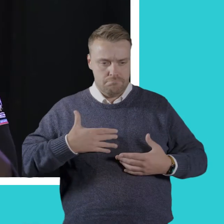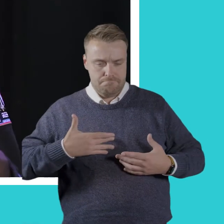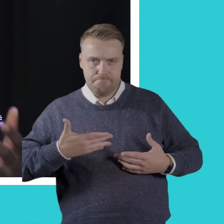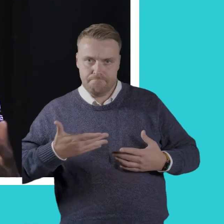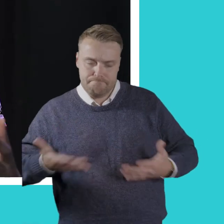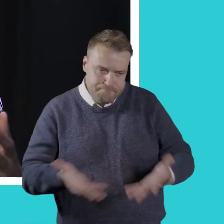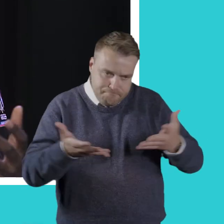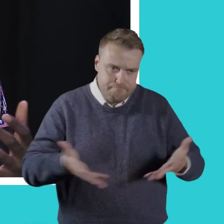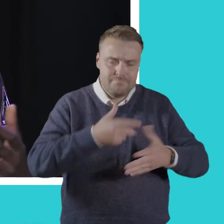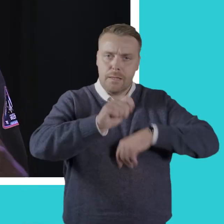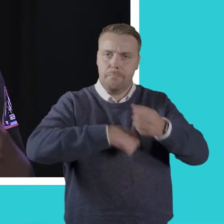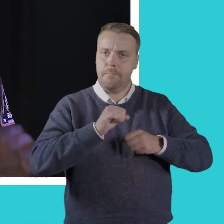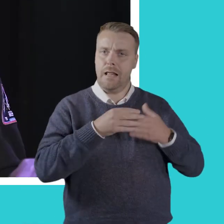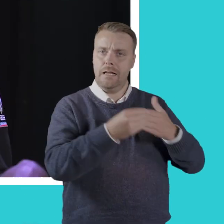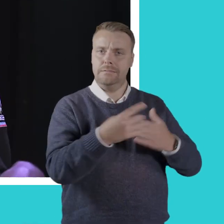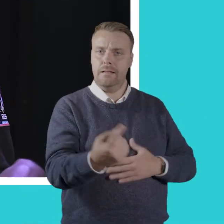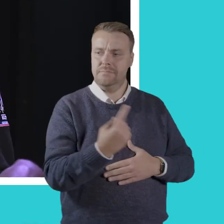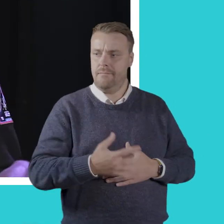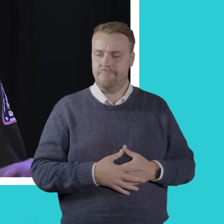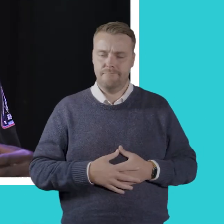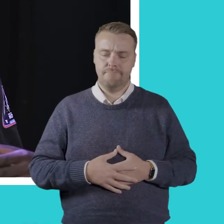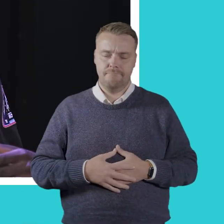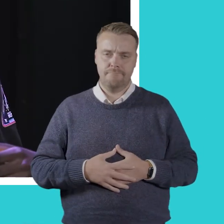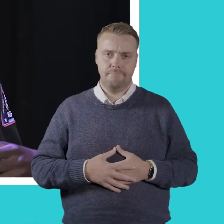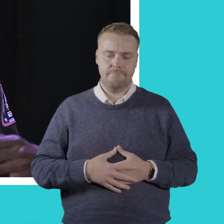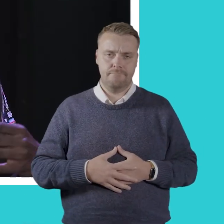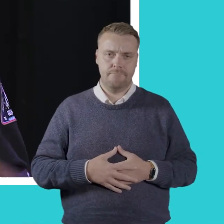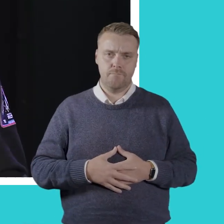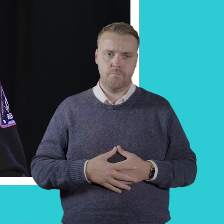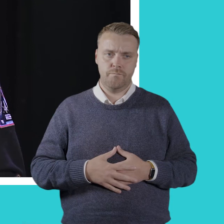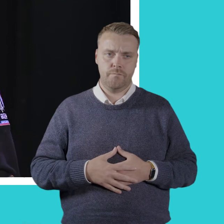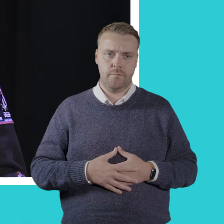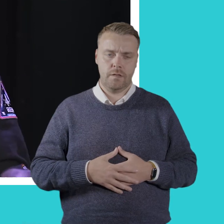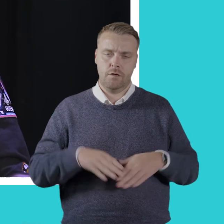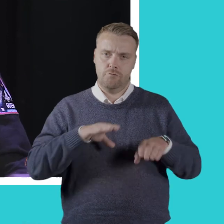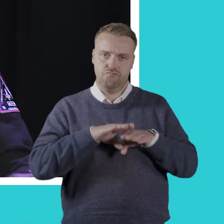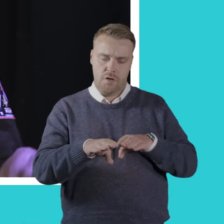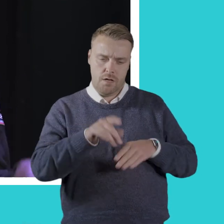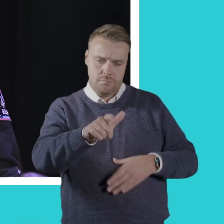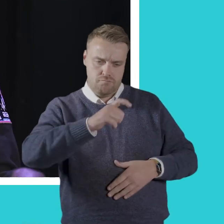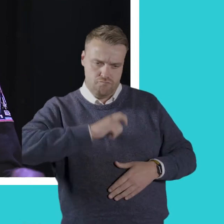know they can be and putting them in positions to aid London in general as a whole especially